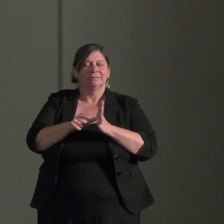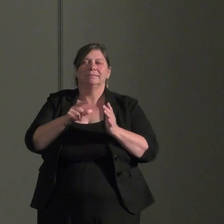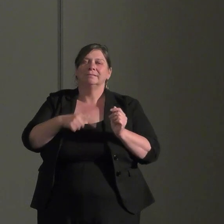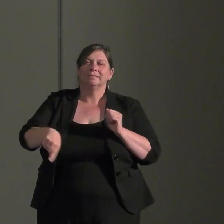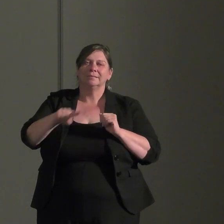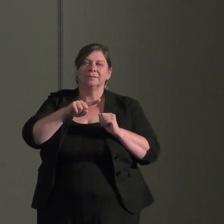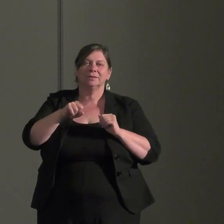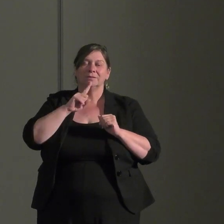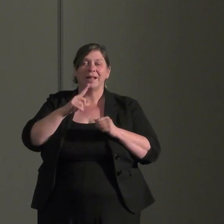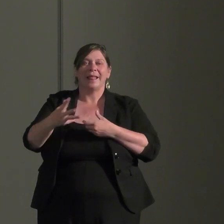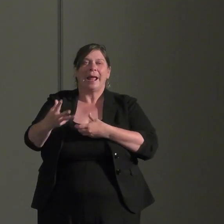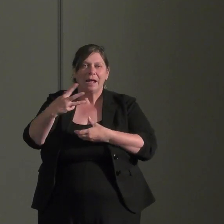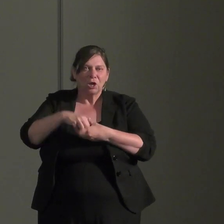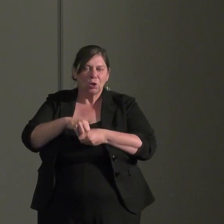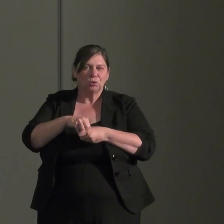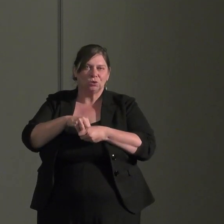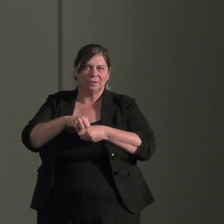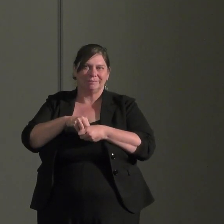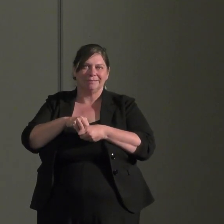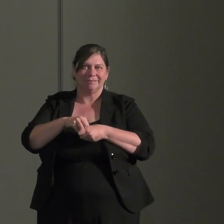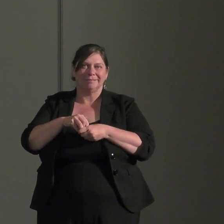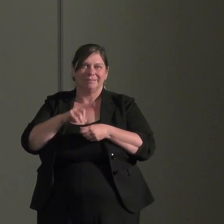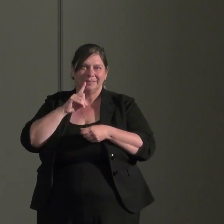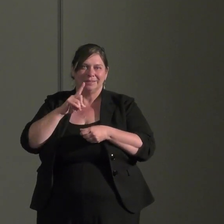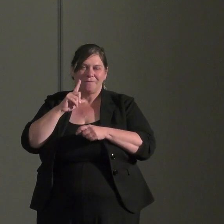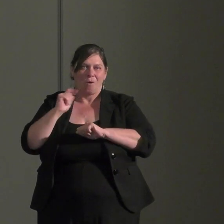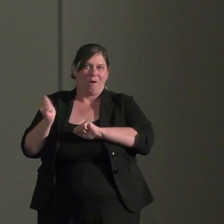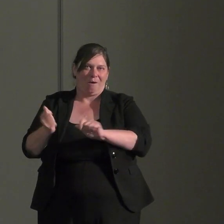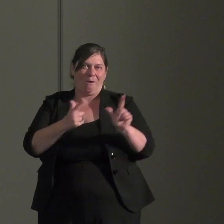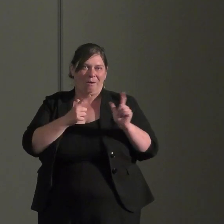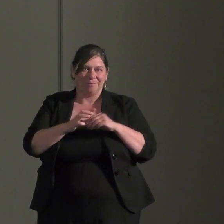inclusion needs to mean everyone. >> MIKE: Thank you Delaney